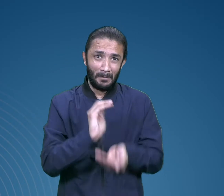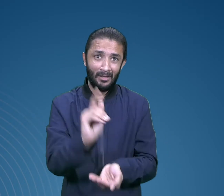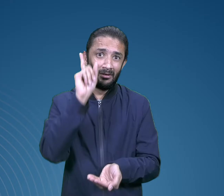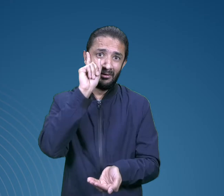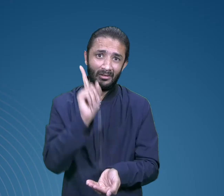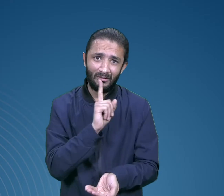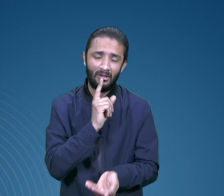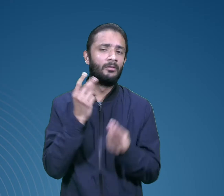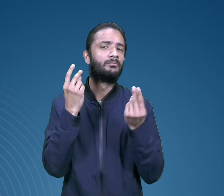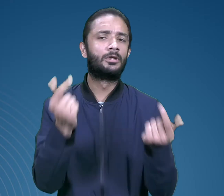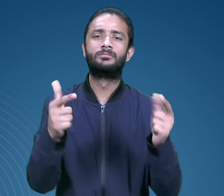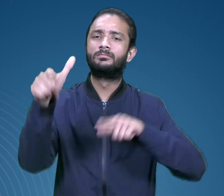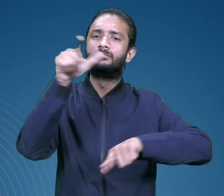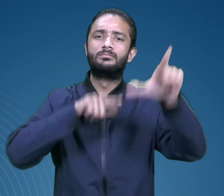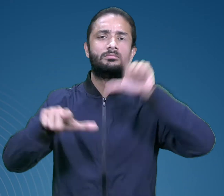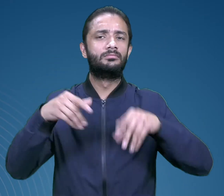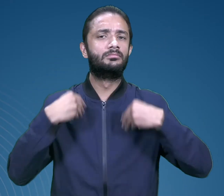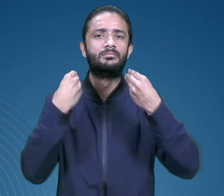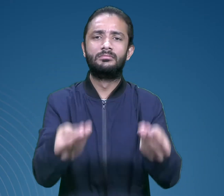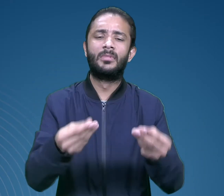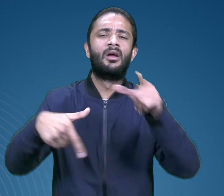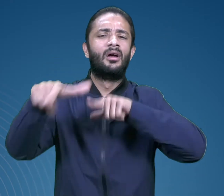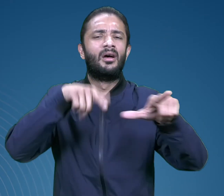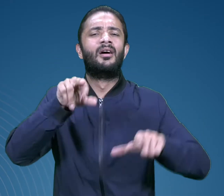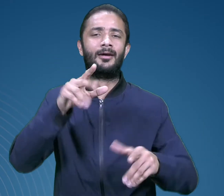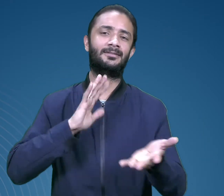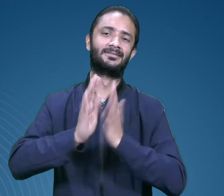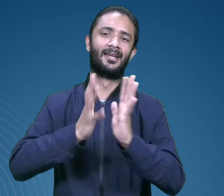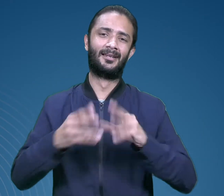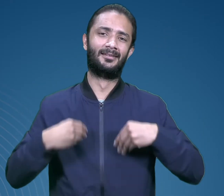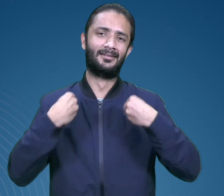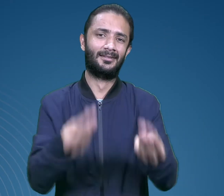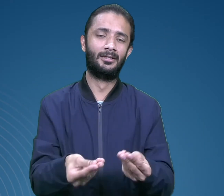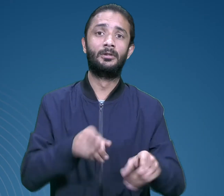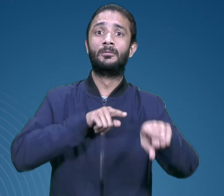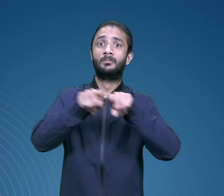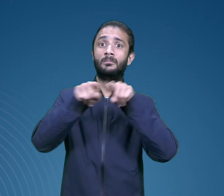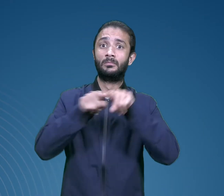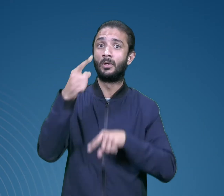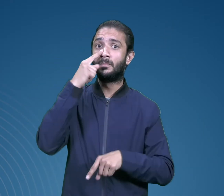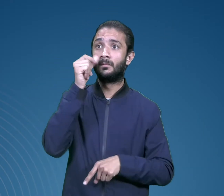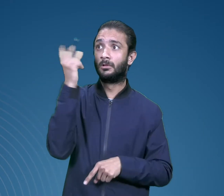Deaf kids need to be exposed to accessible language as soon as they are born.